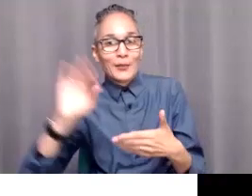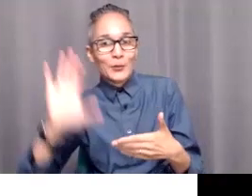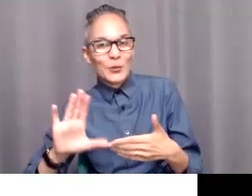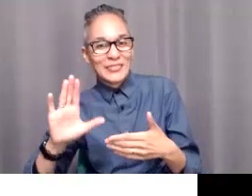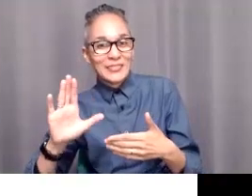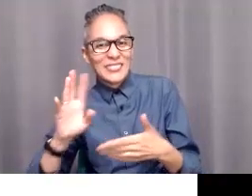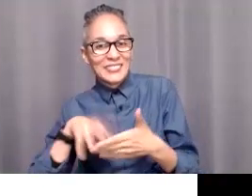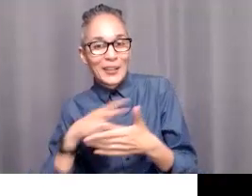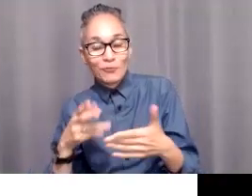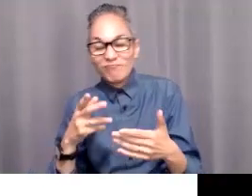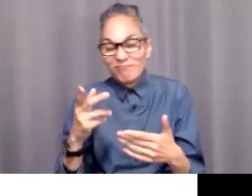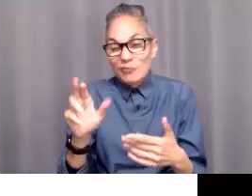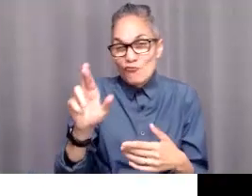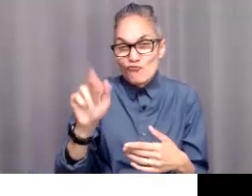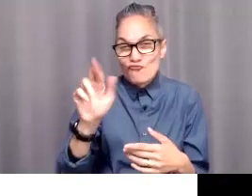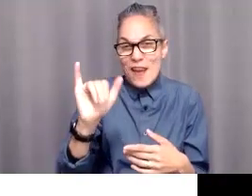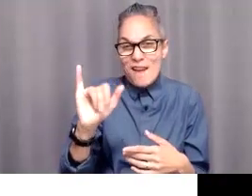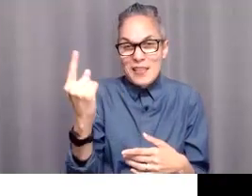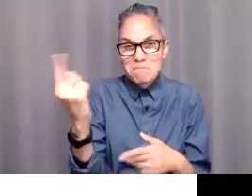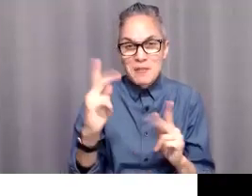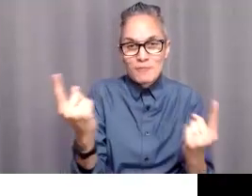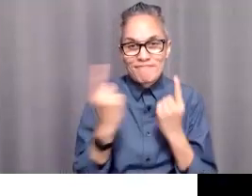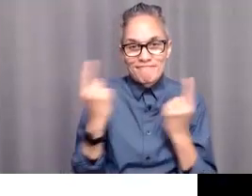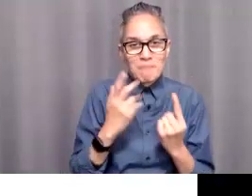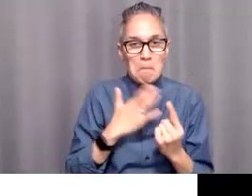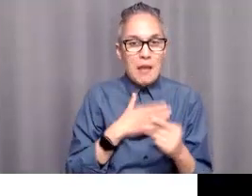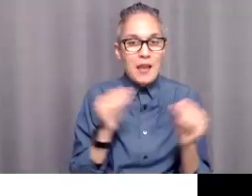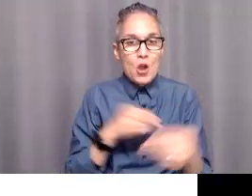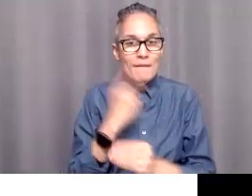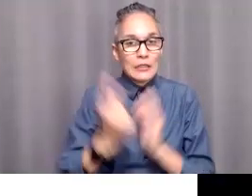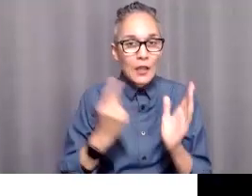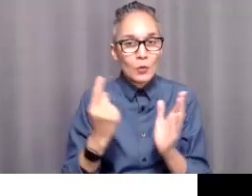And I hardly get anybody that comes in to my office hour.